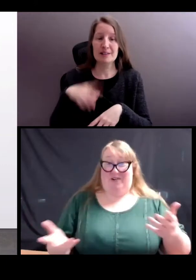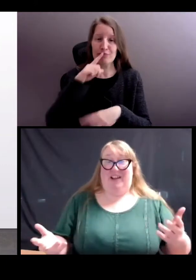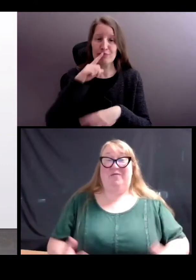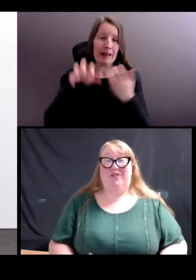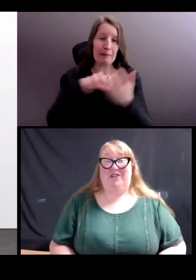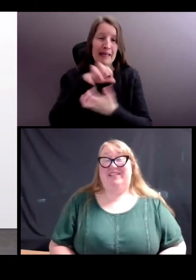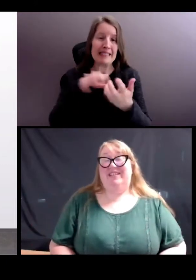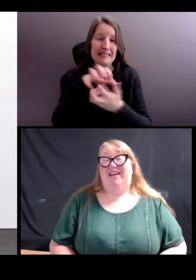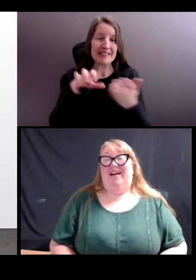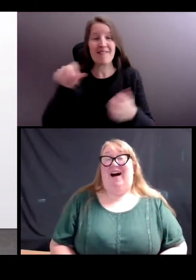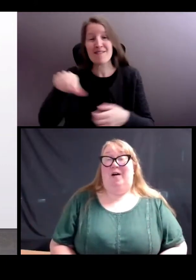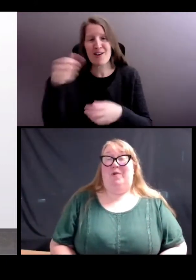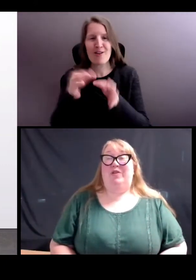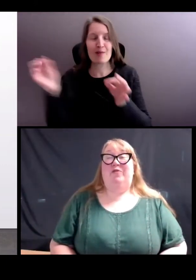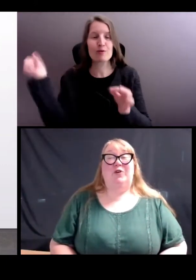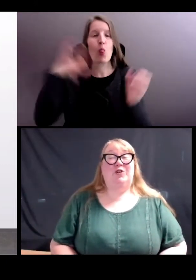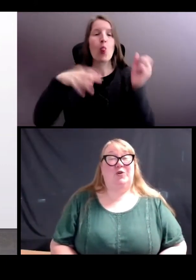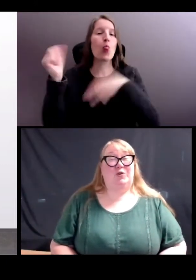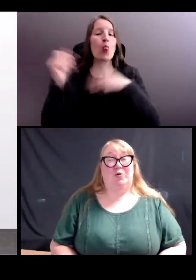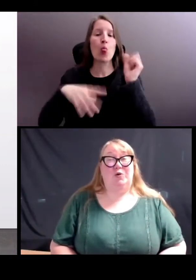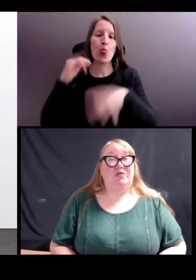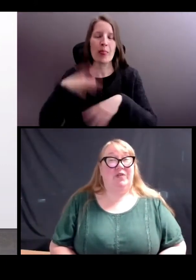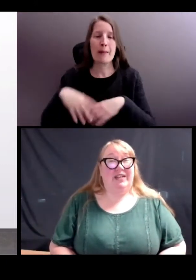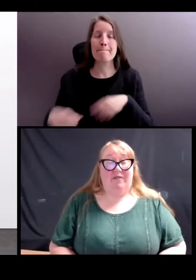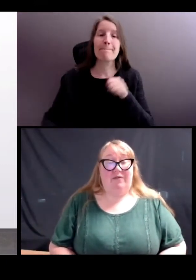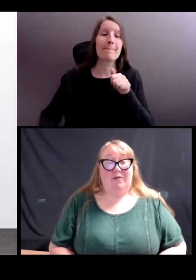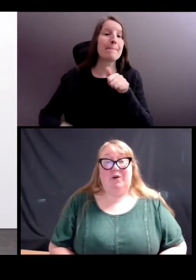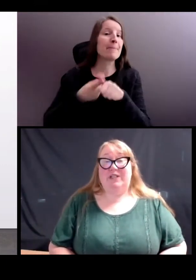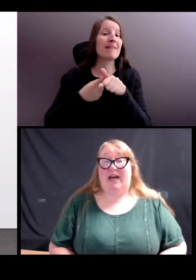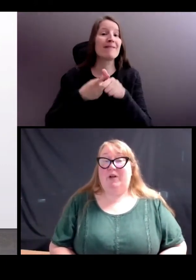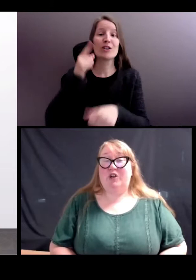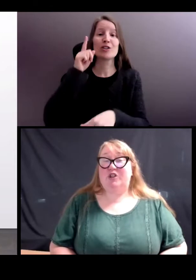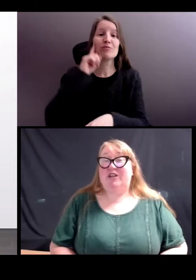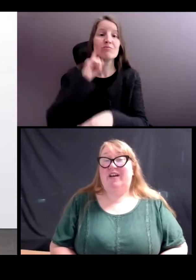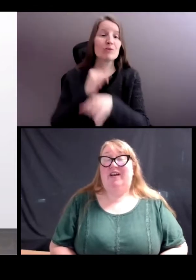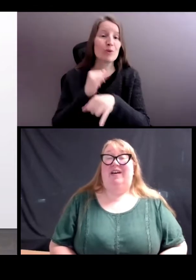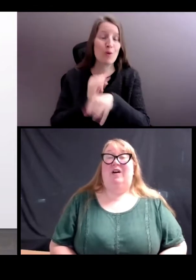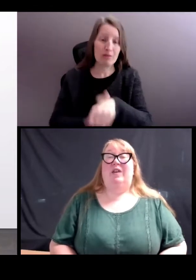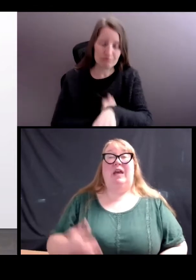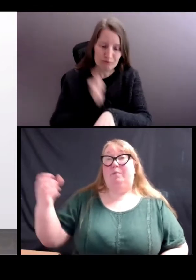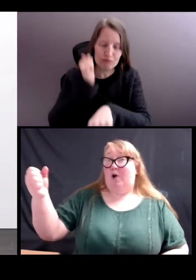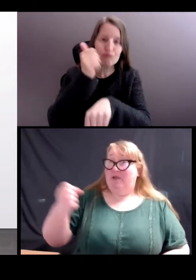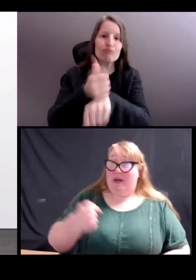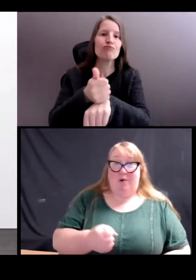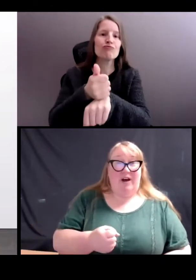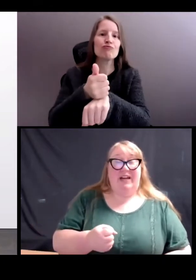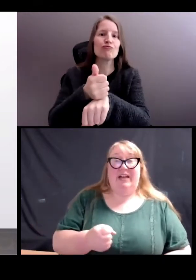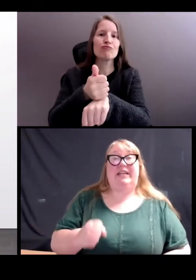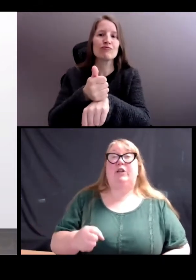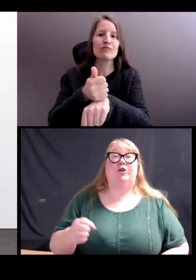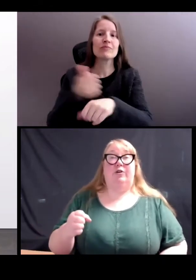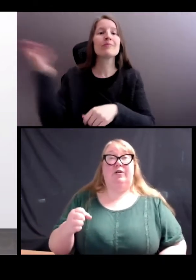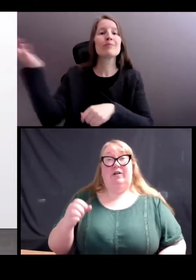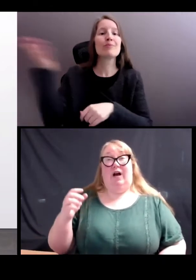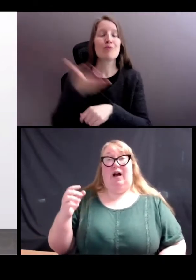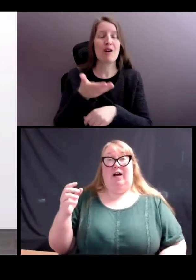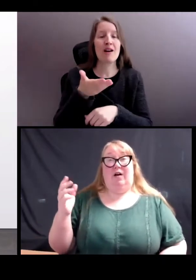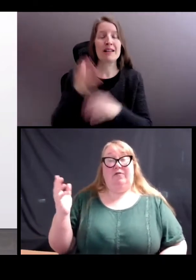languages When the first schools for the deaf were established, it -- they brought in a